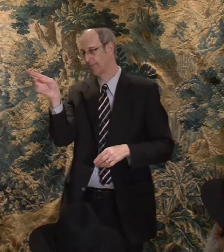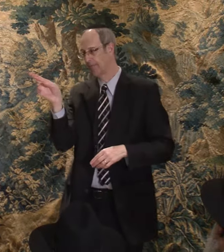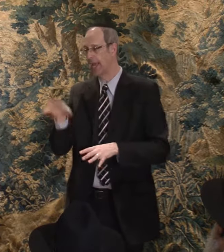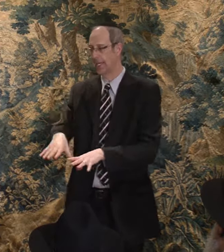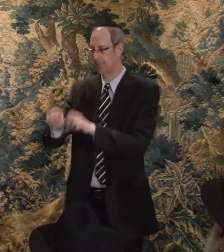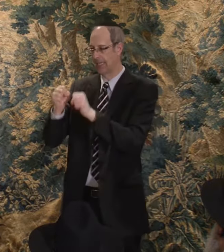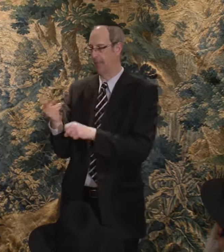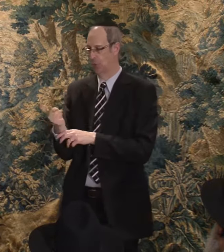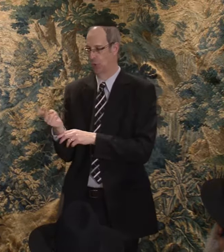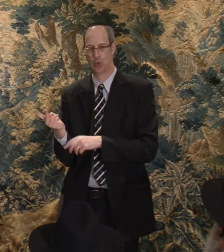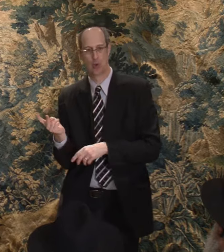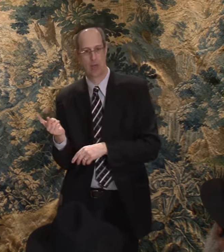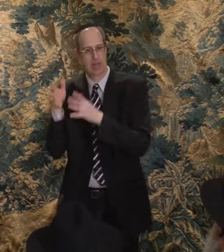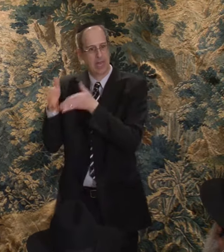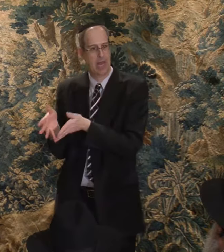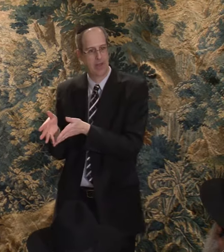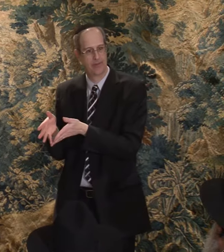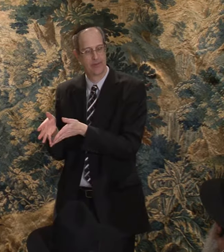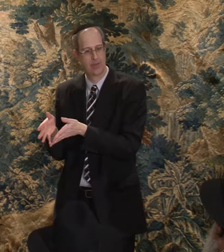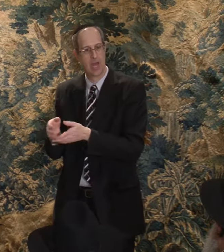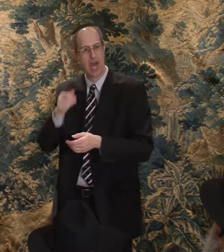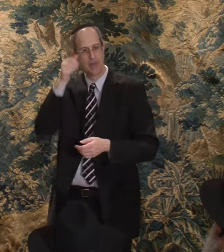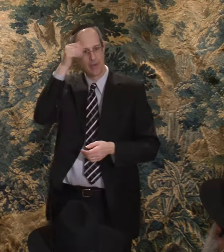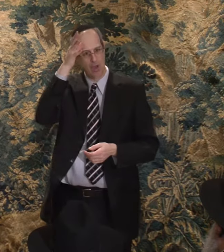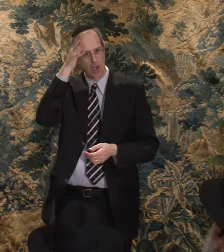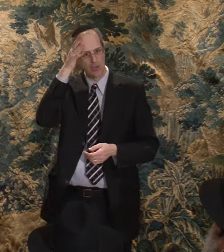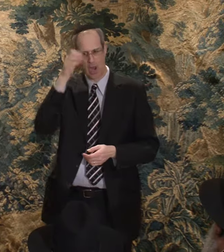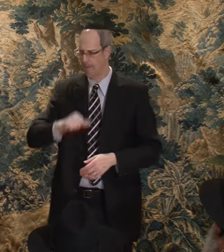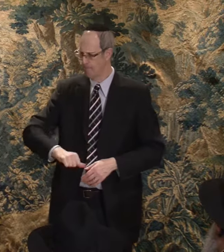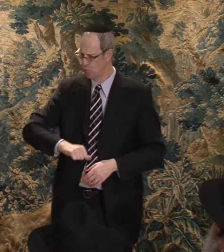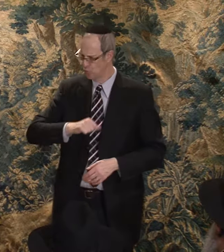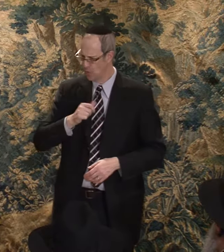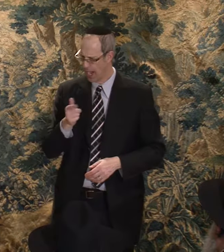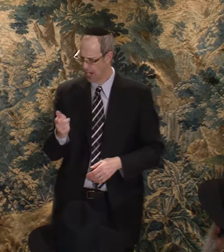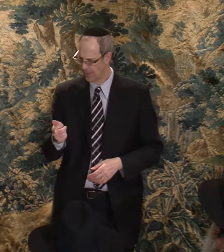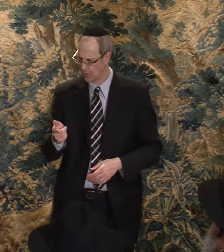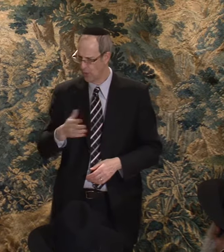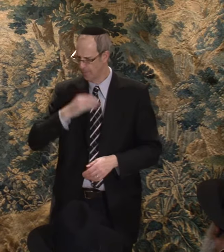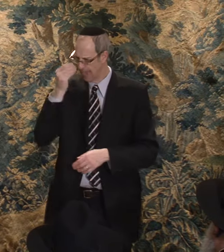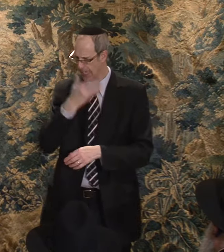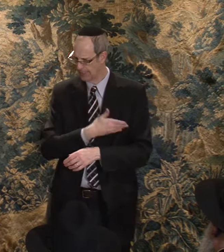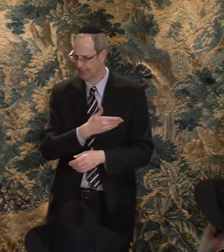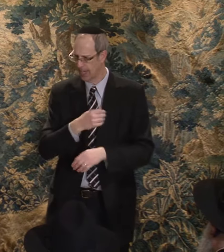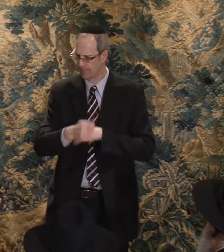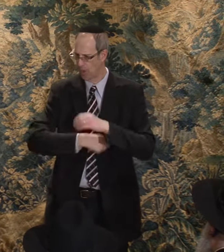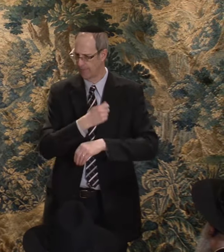kids and the father said I'm so proud of my son that he did that and you know